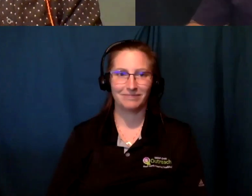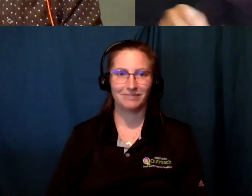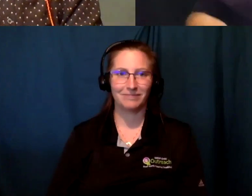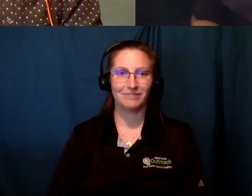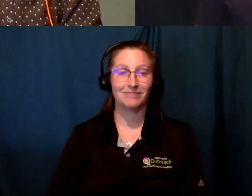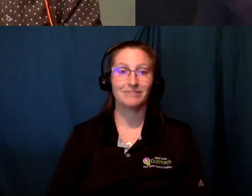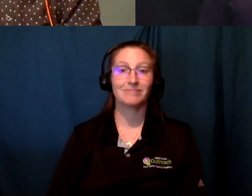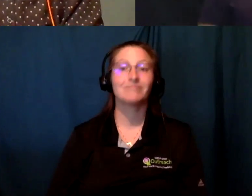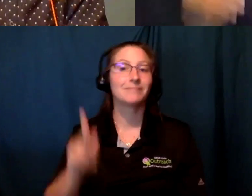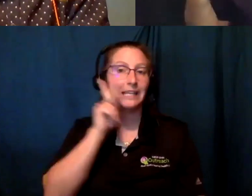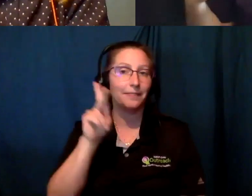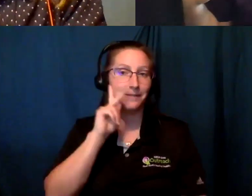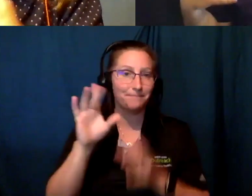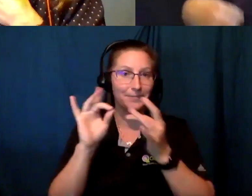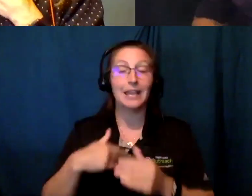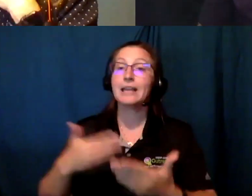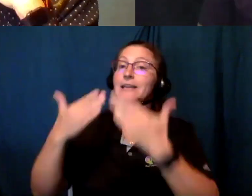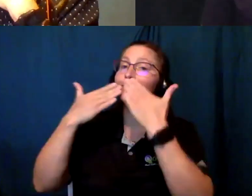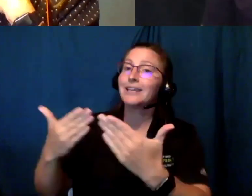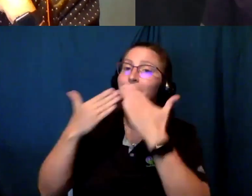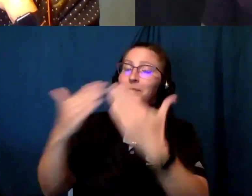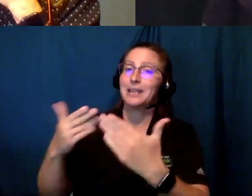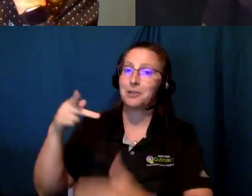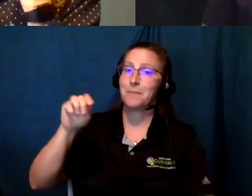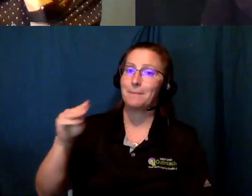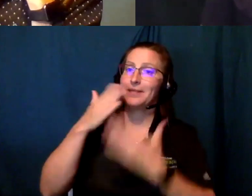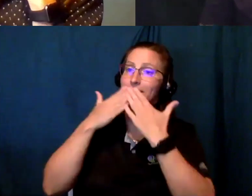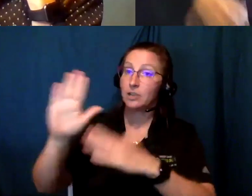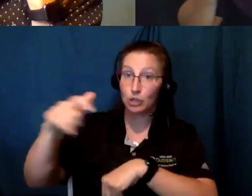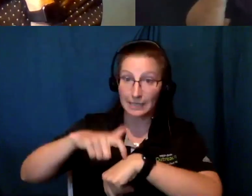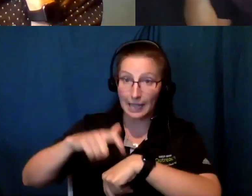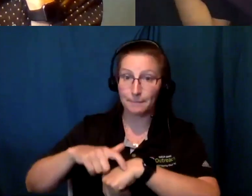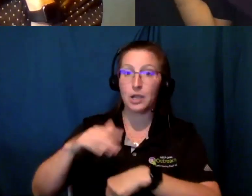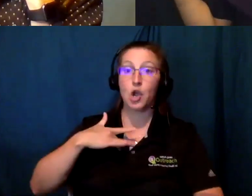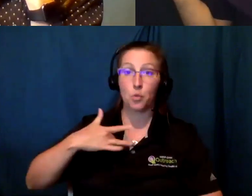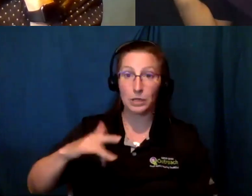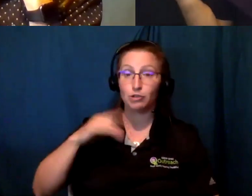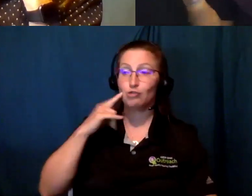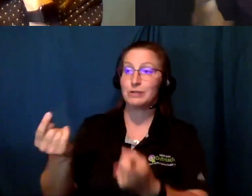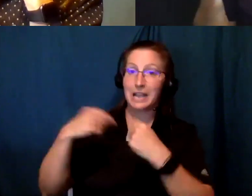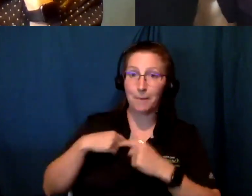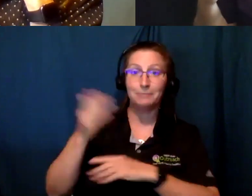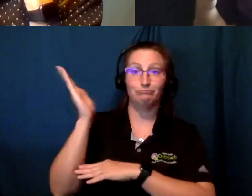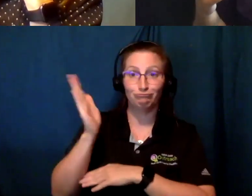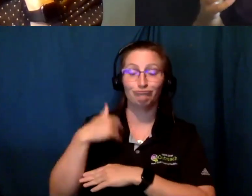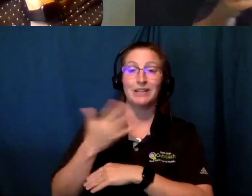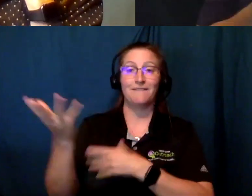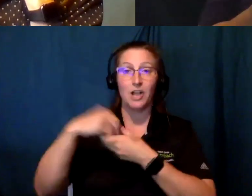Awesome! Thank you! Thank you Pam. Again, thank you for your time and your willingness to share with us and be a part of our first interpreter